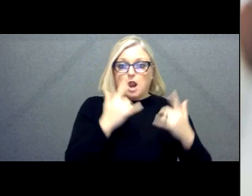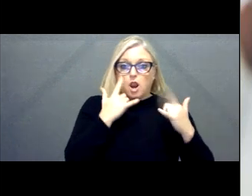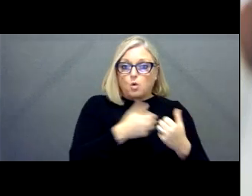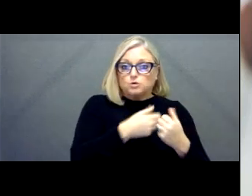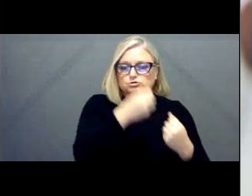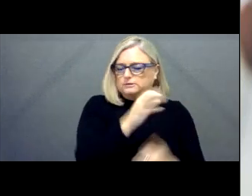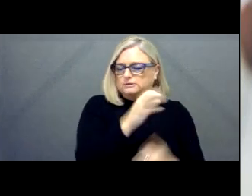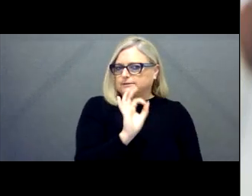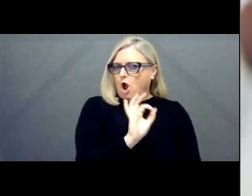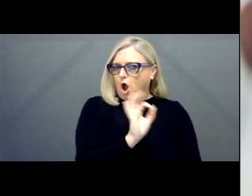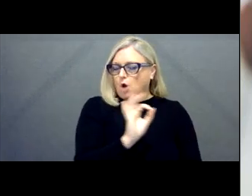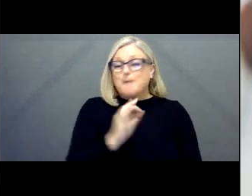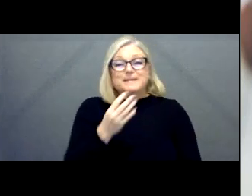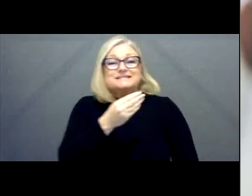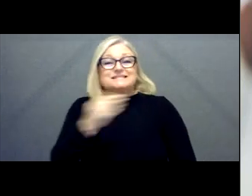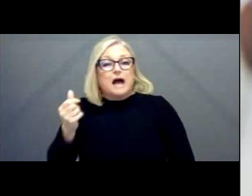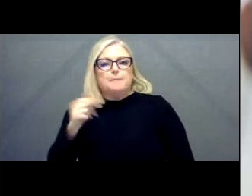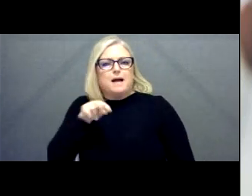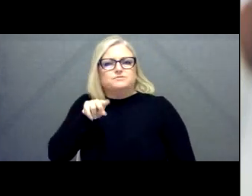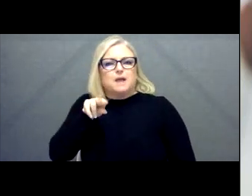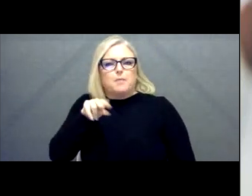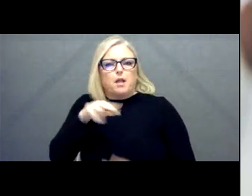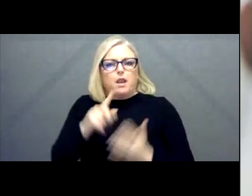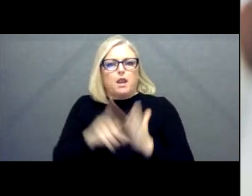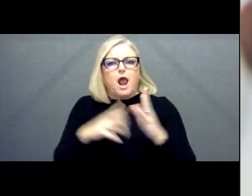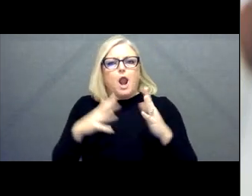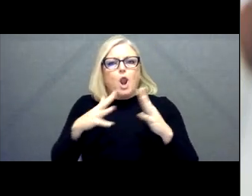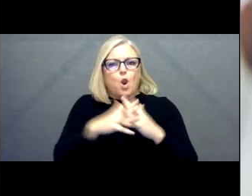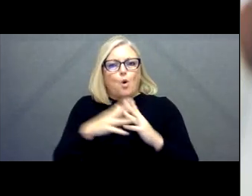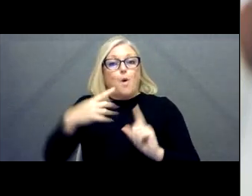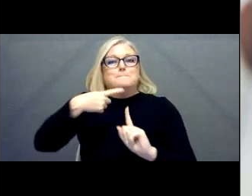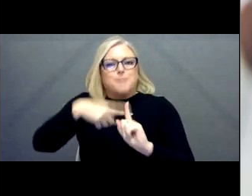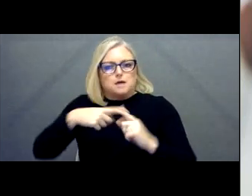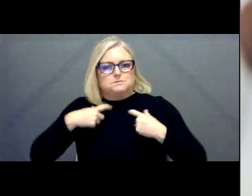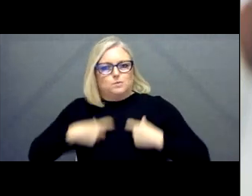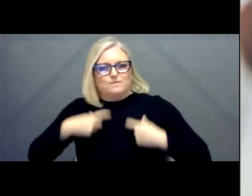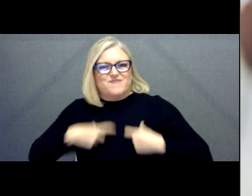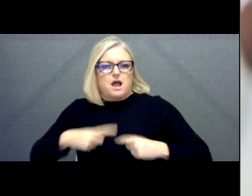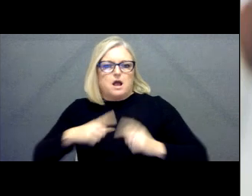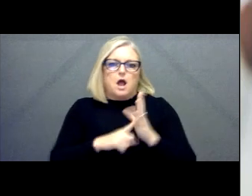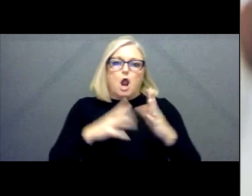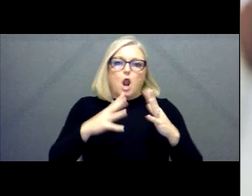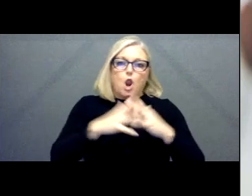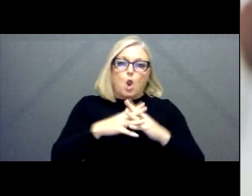degrees as well as some of those Human Service degrees um and we will um look at those in terms